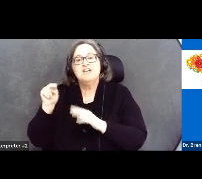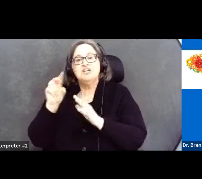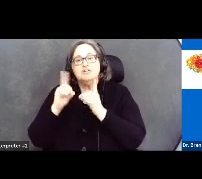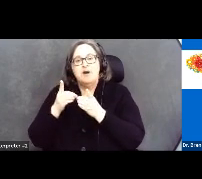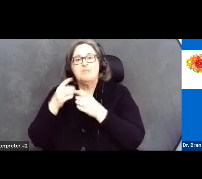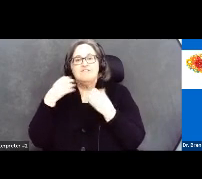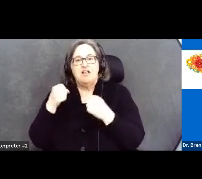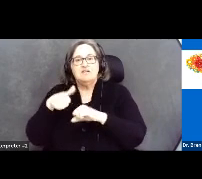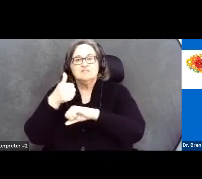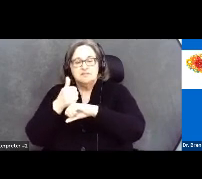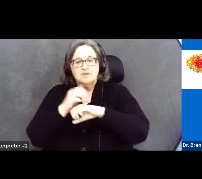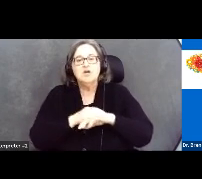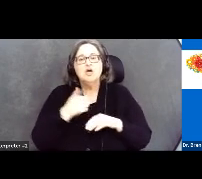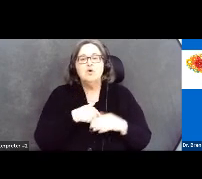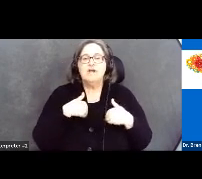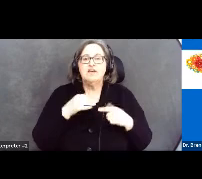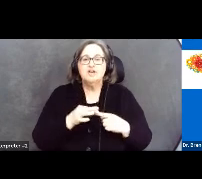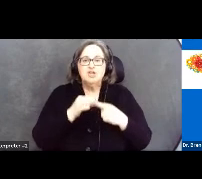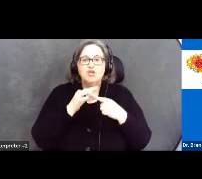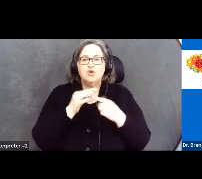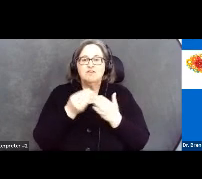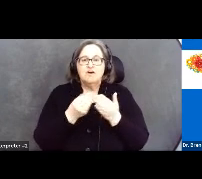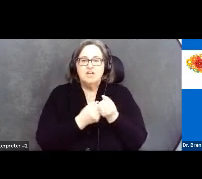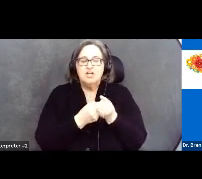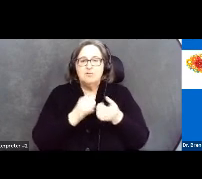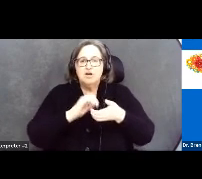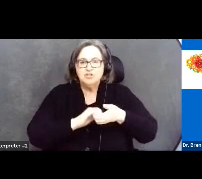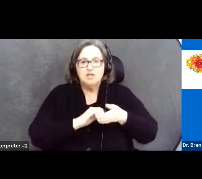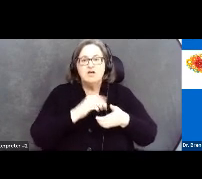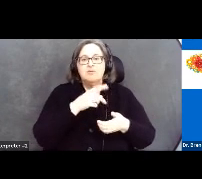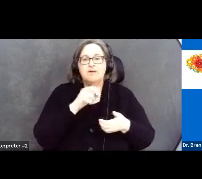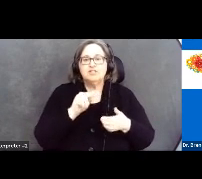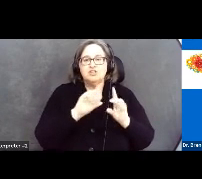We have unique funding partnership. Our Pennsylvania Department of Health and Education